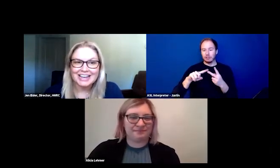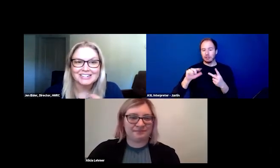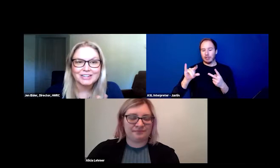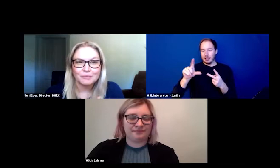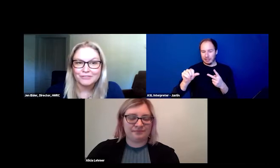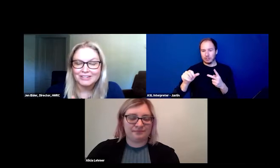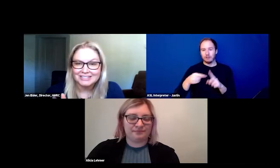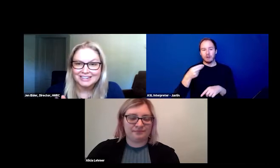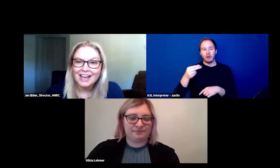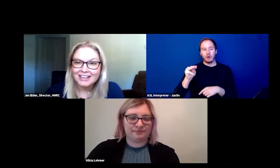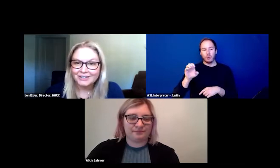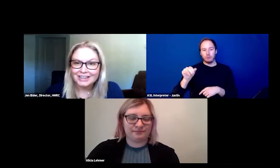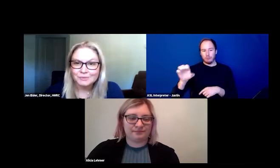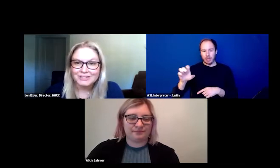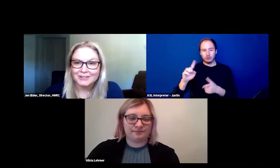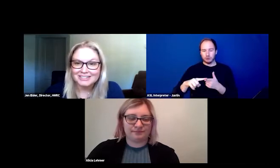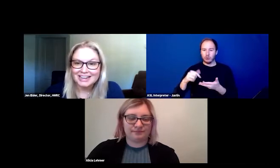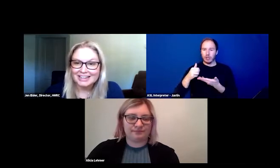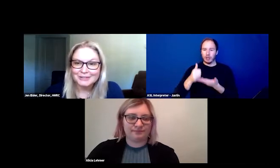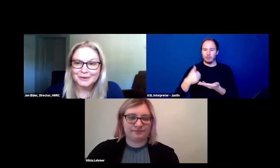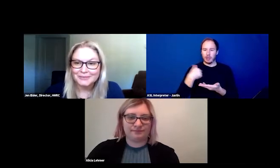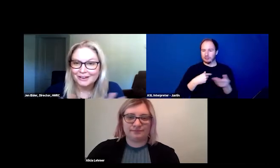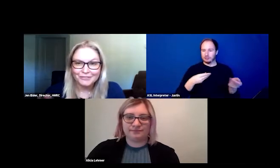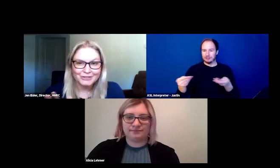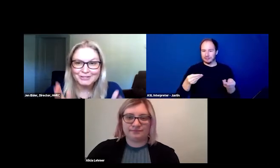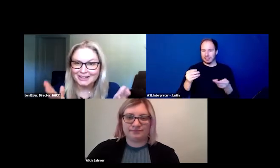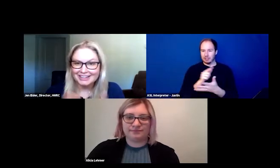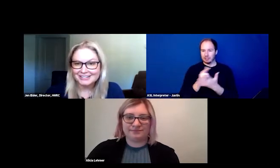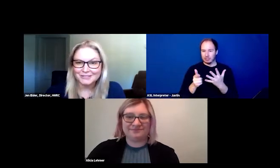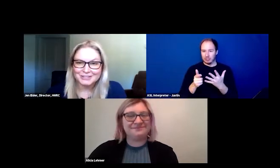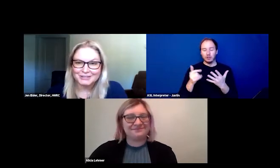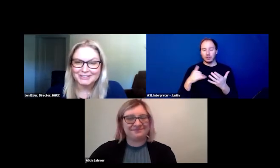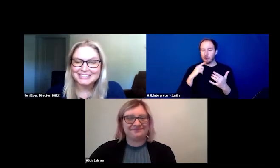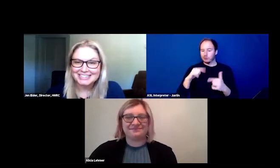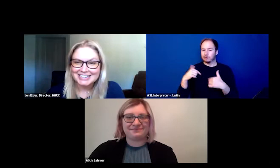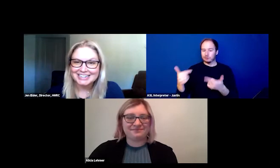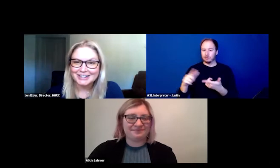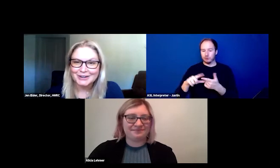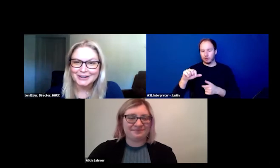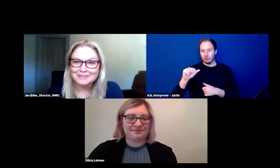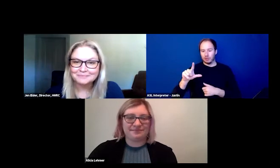and Shelby Ferguson is our guest presenter today. So without further ado, I'll hand it over to Alicia to get us started.